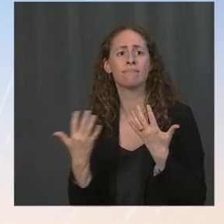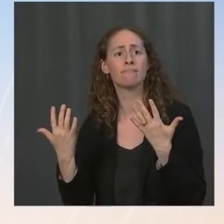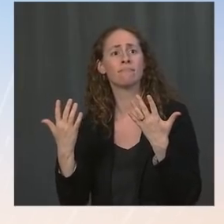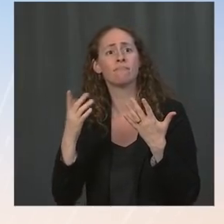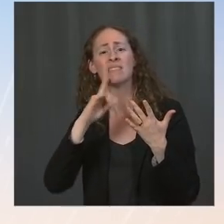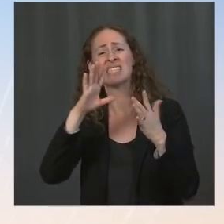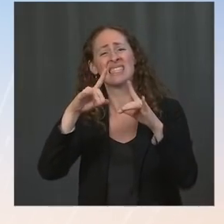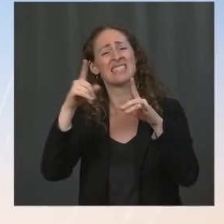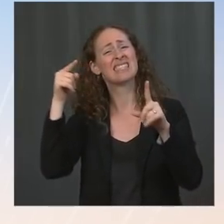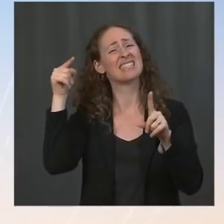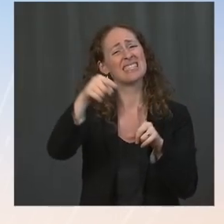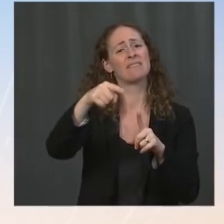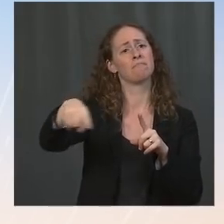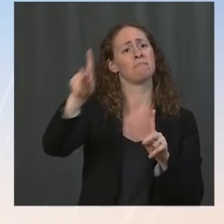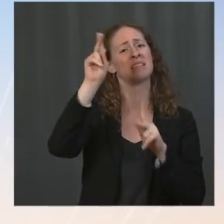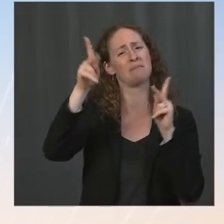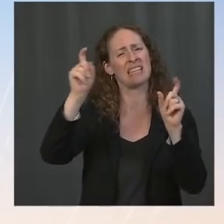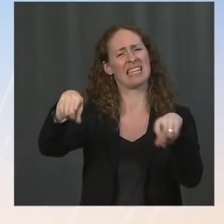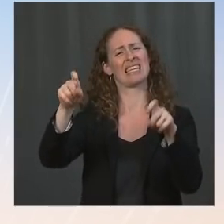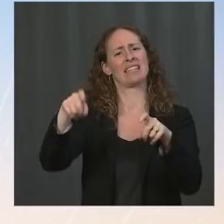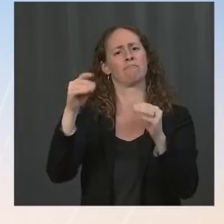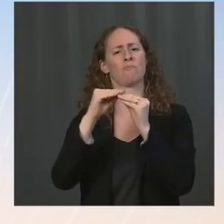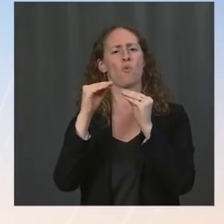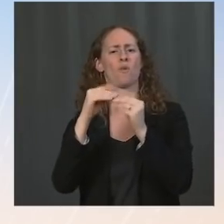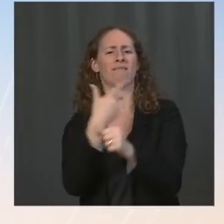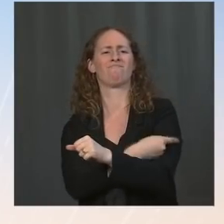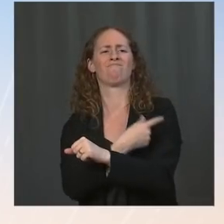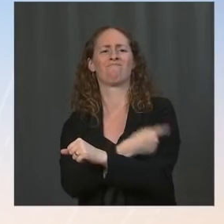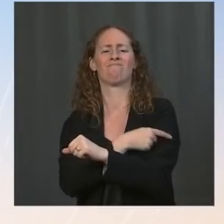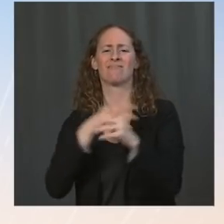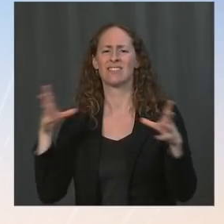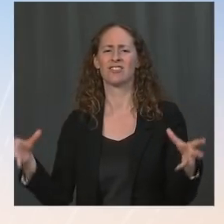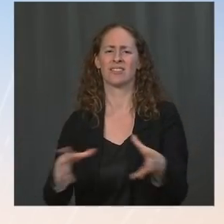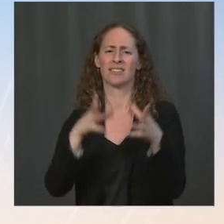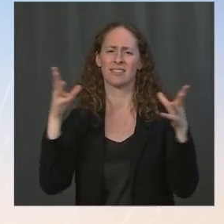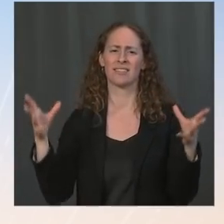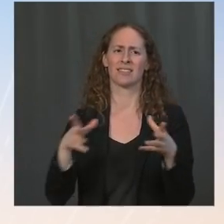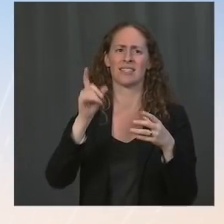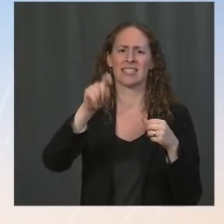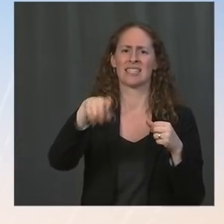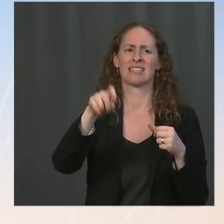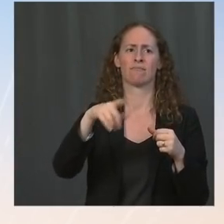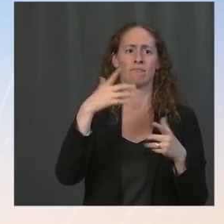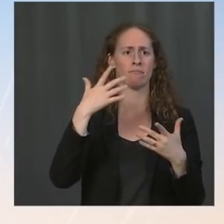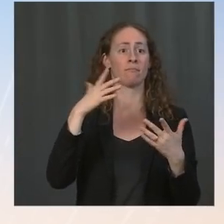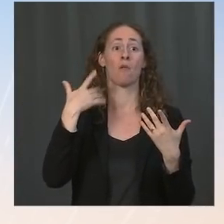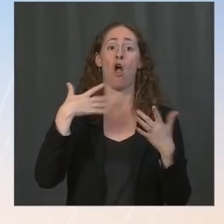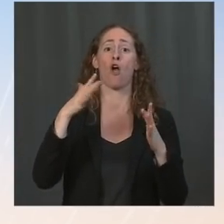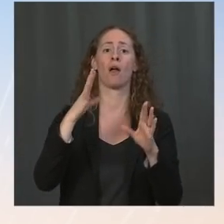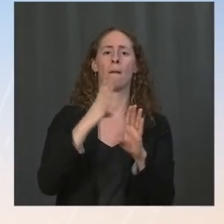but we've also worked preemptively to put in place generators, equipment, emergency personnel to help address --